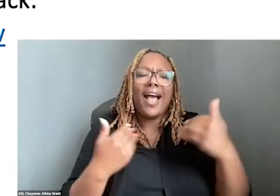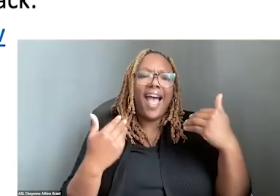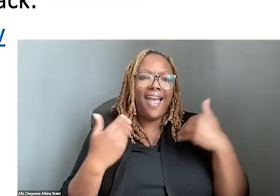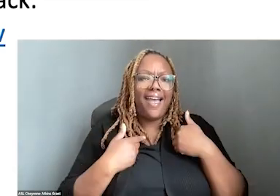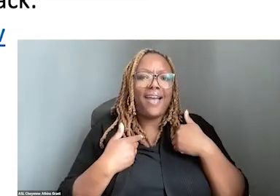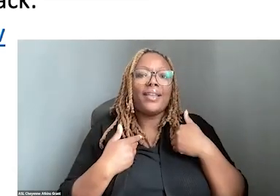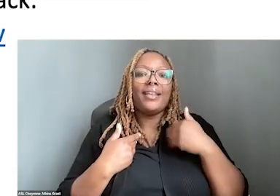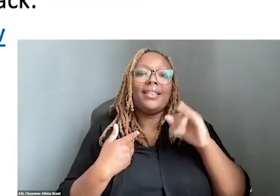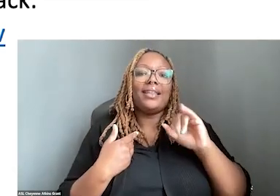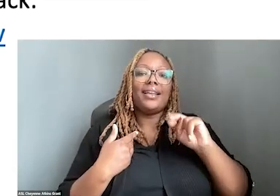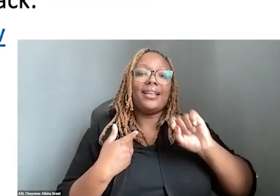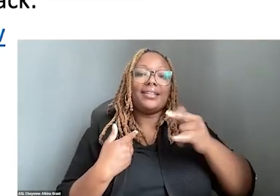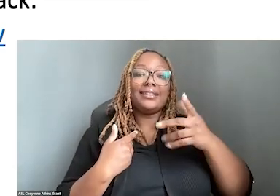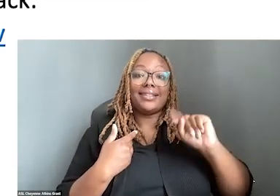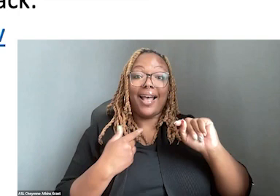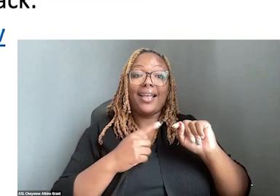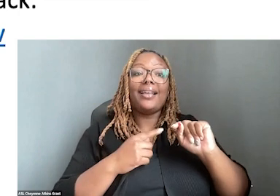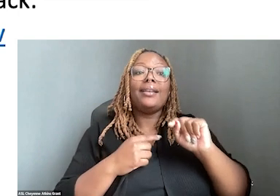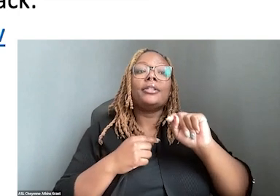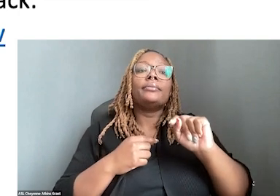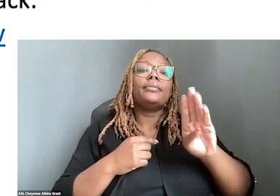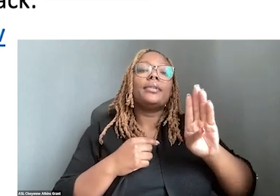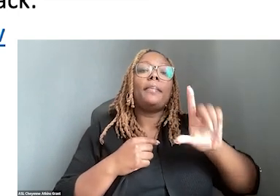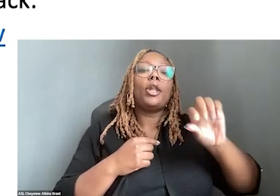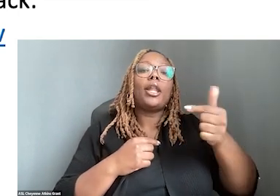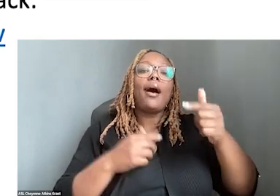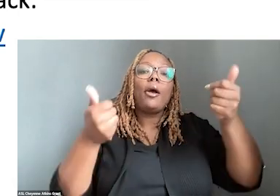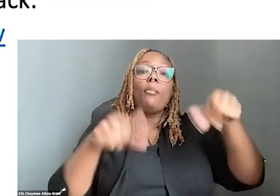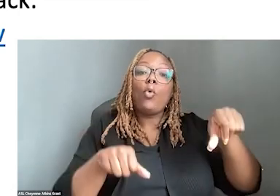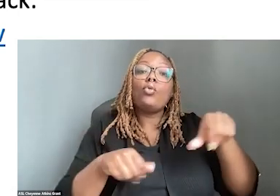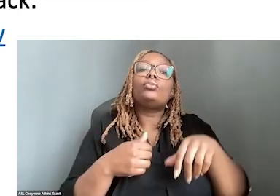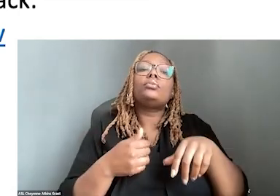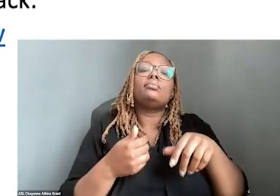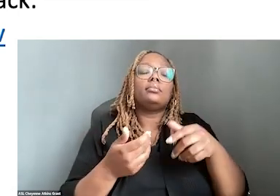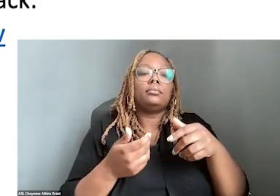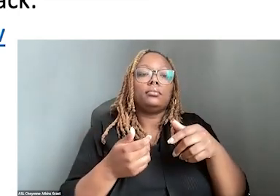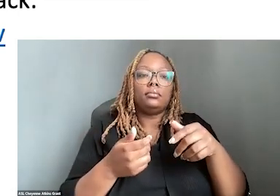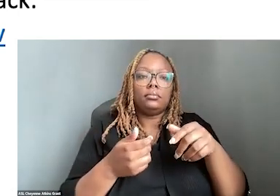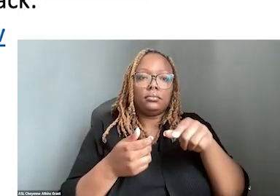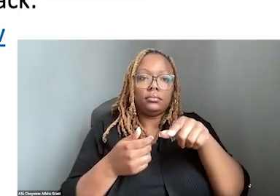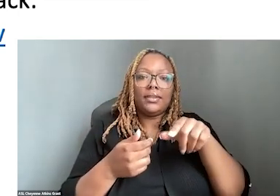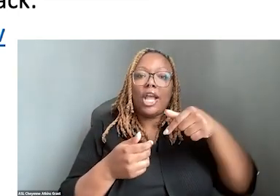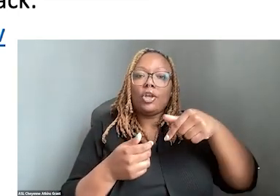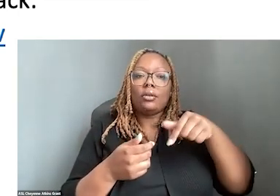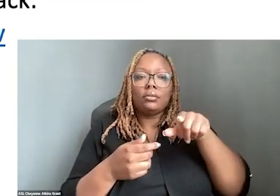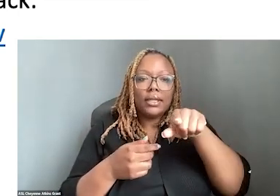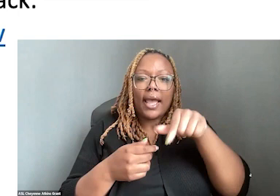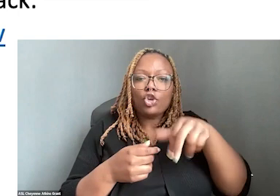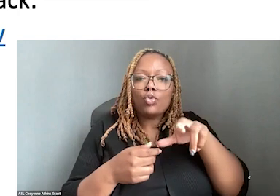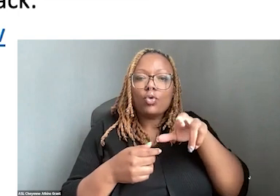This is the NCBI blog post and it -- this URL particularly goes to our outreach events.